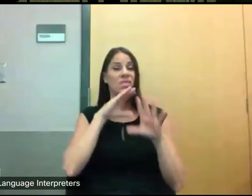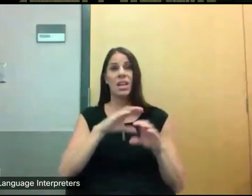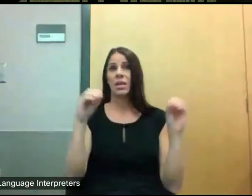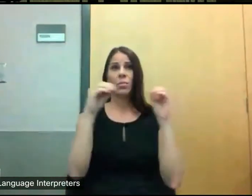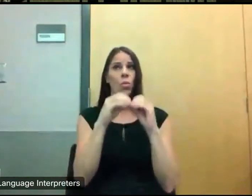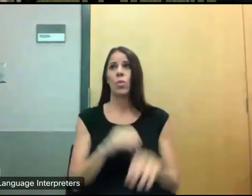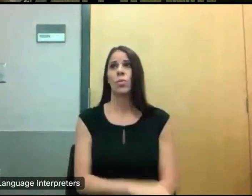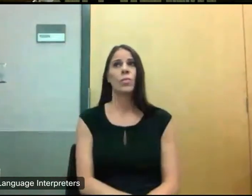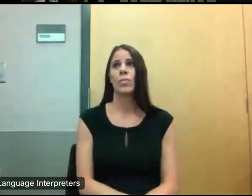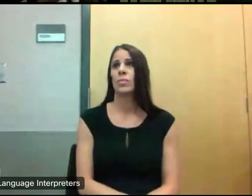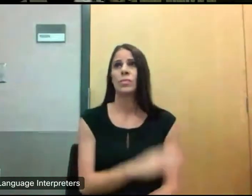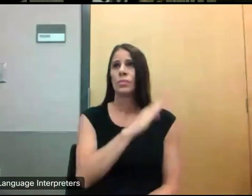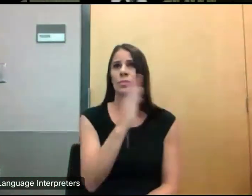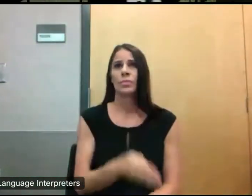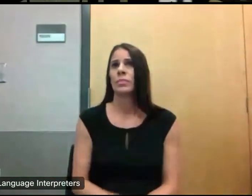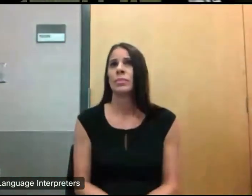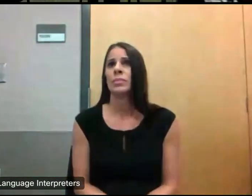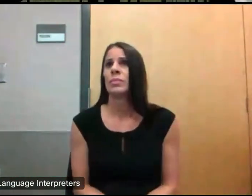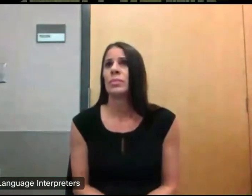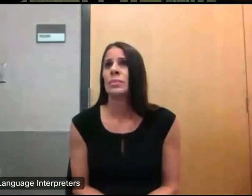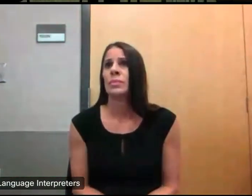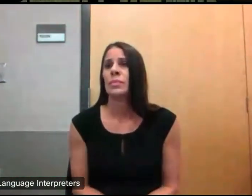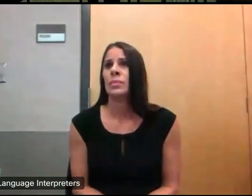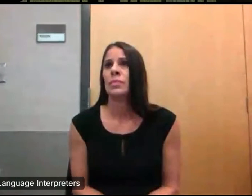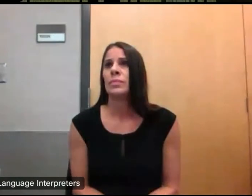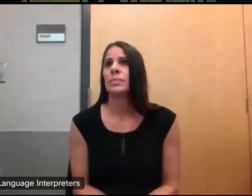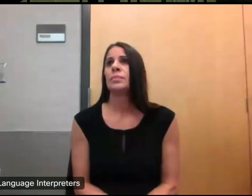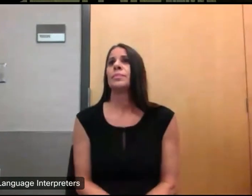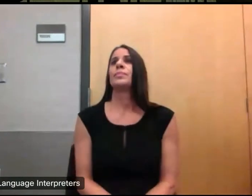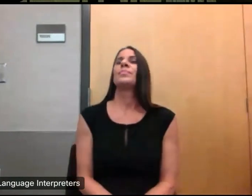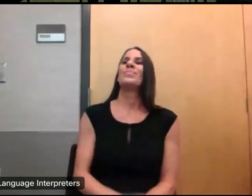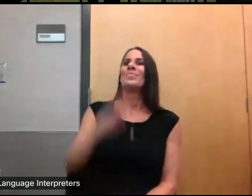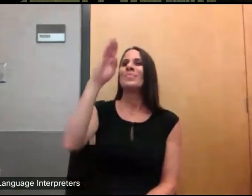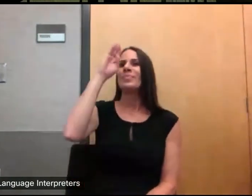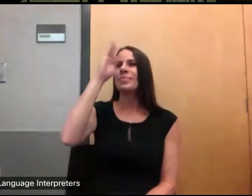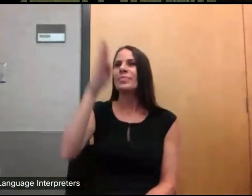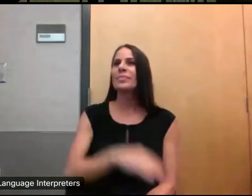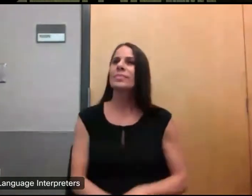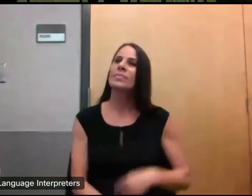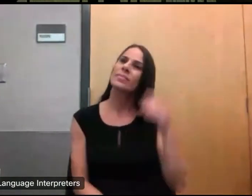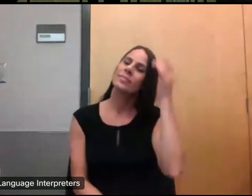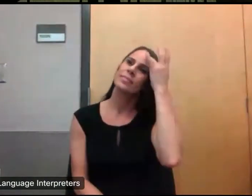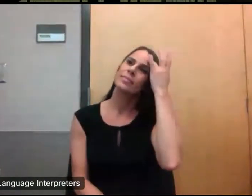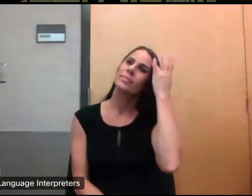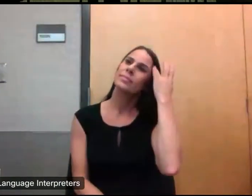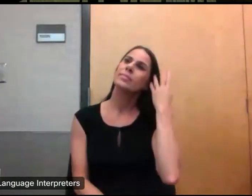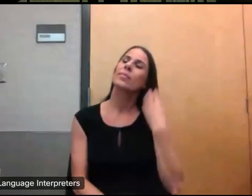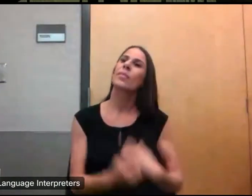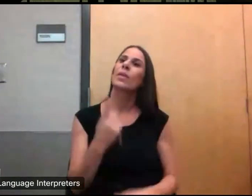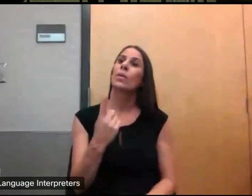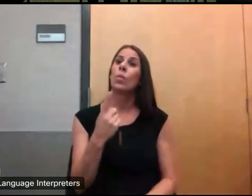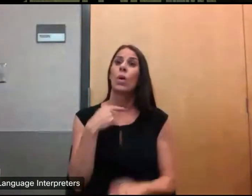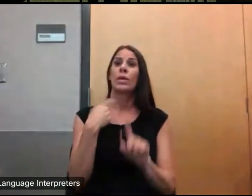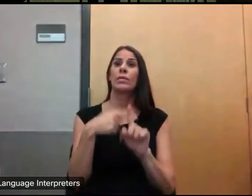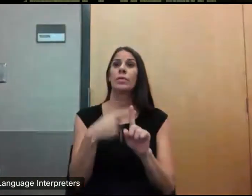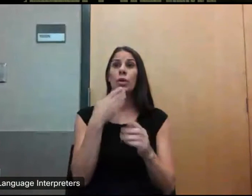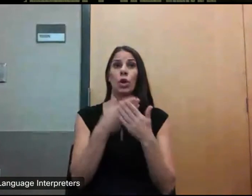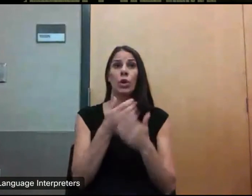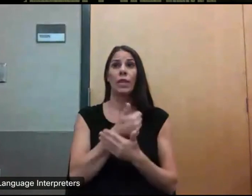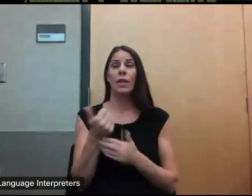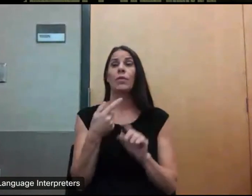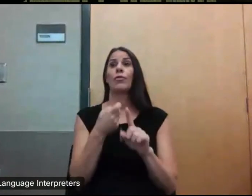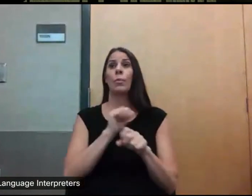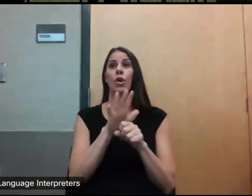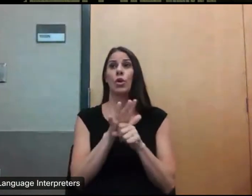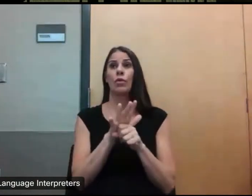Hire 1 of the good things that's come out of covid is the forging of new partnerships.